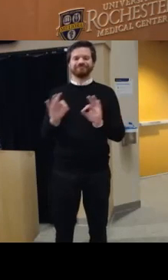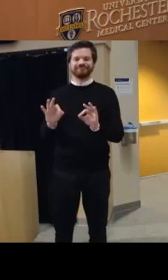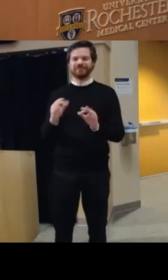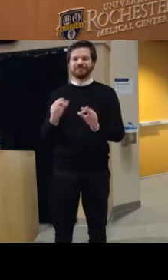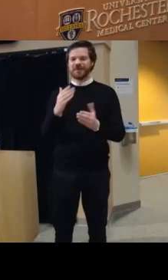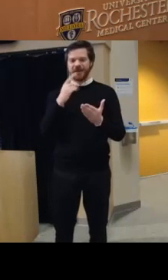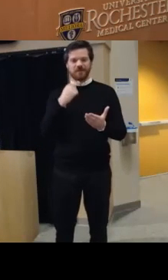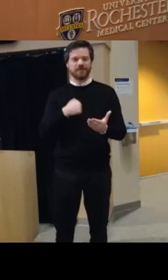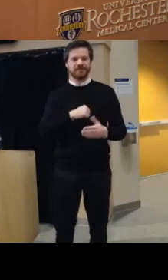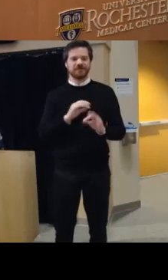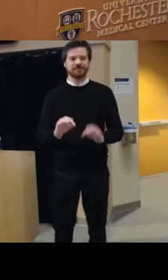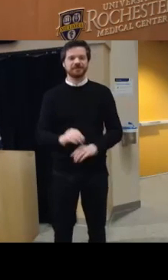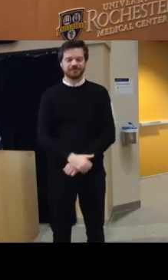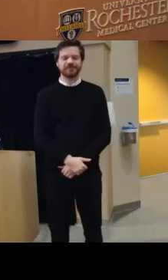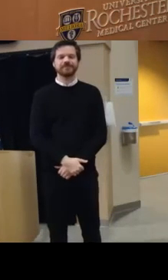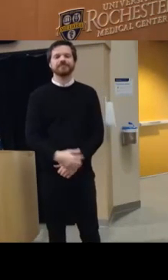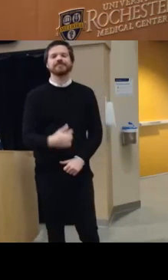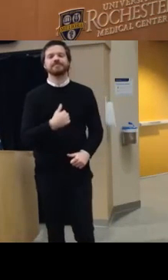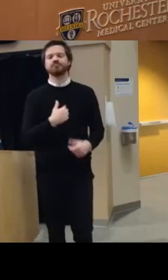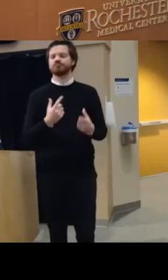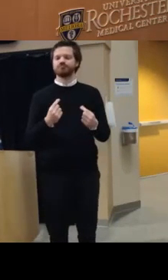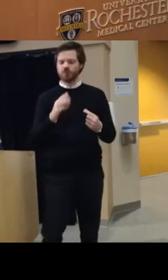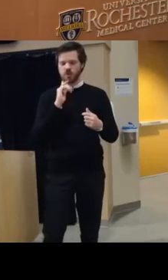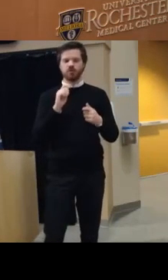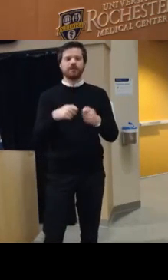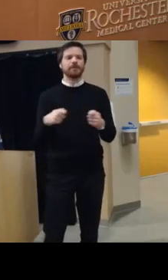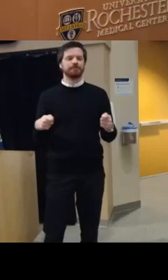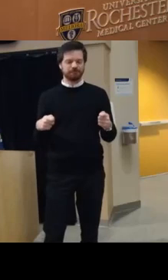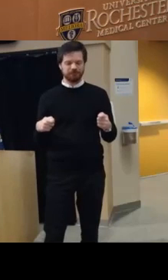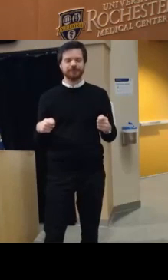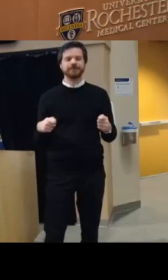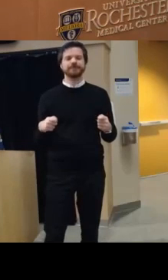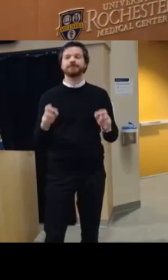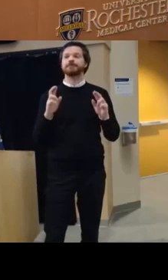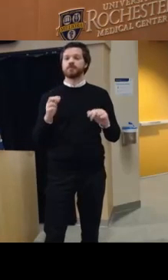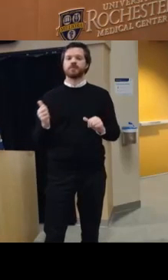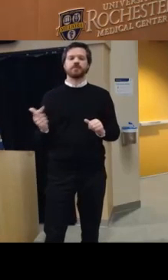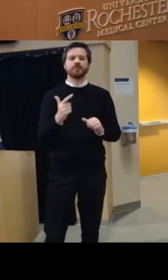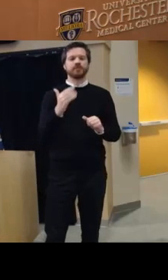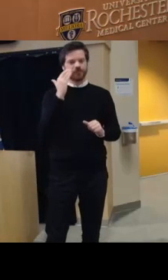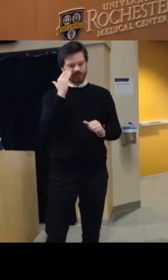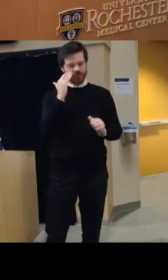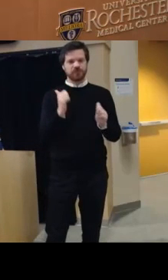well for us all right so I'm going to wrap this up um I hope you're all familiar with our department